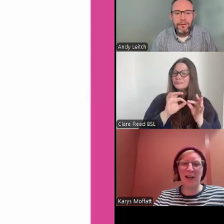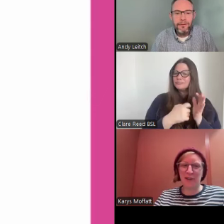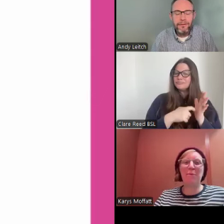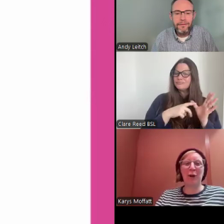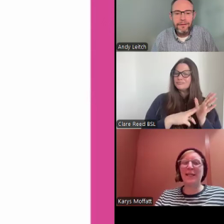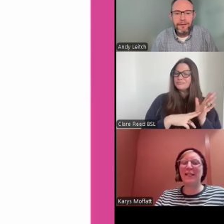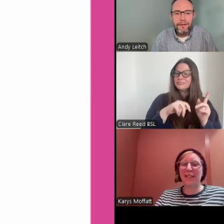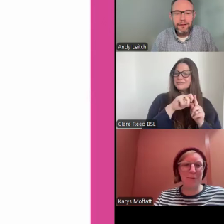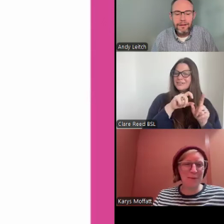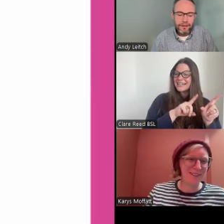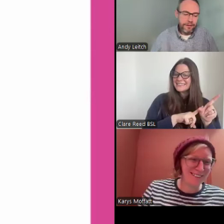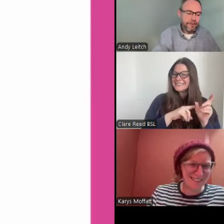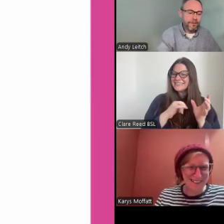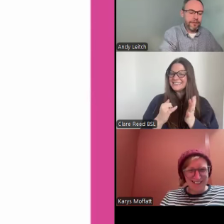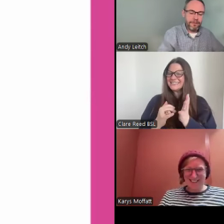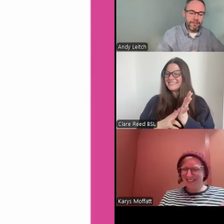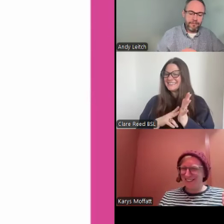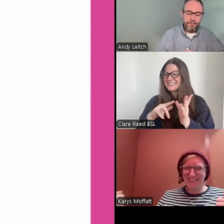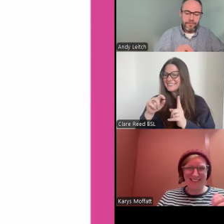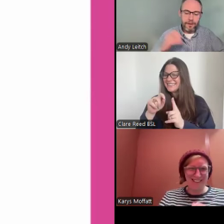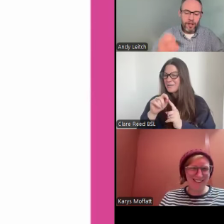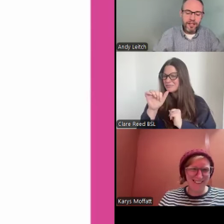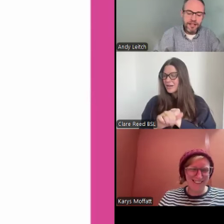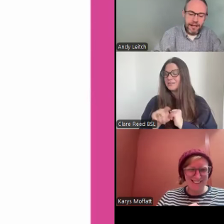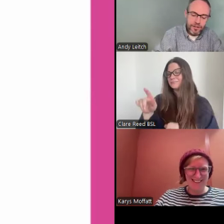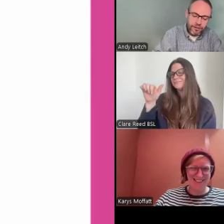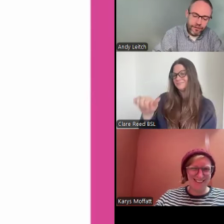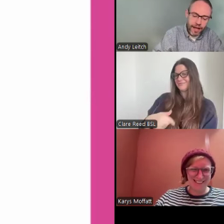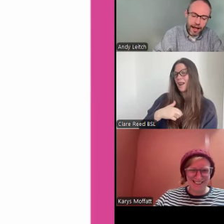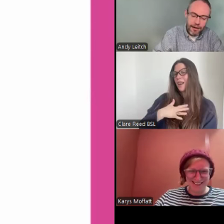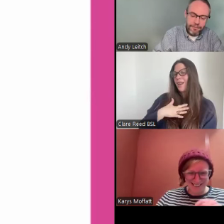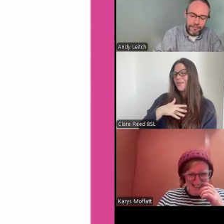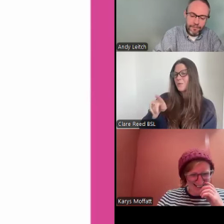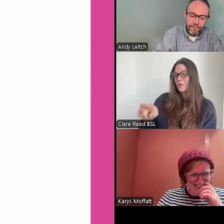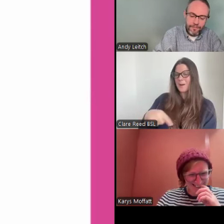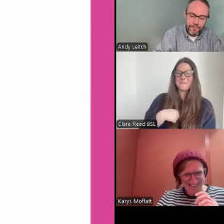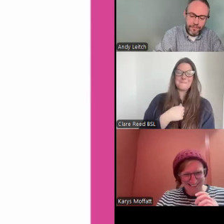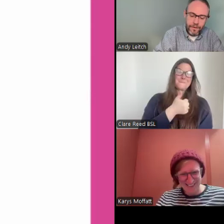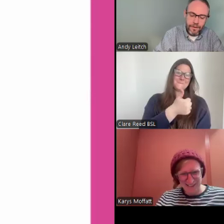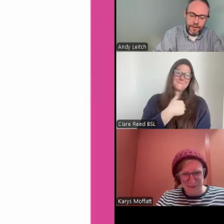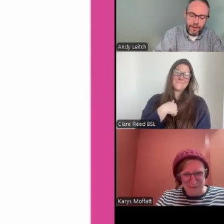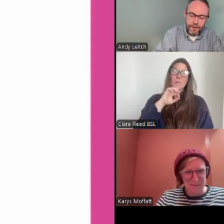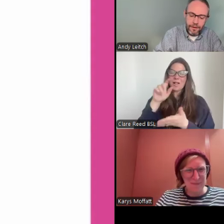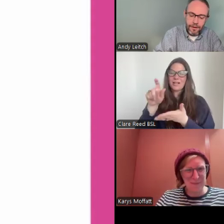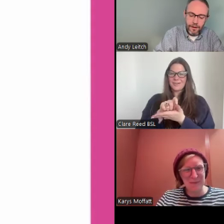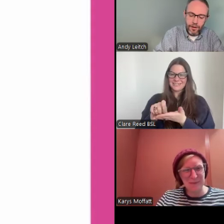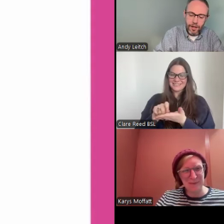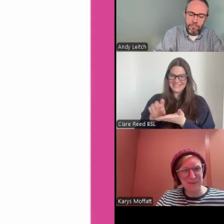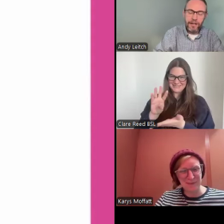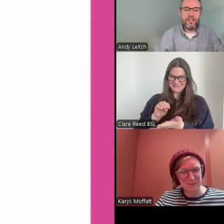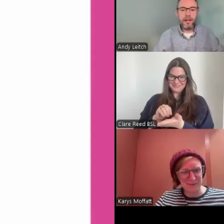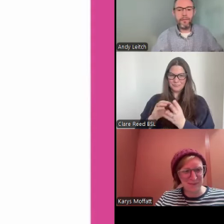I think Brandy Snap is-- I'll write it down so I don't forget. Okay. Brandy Snap.